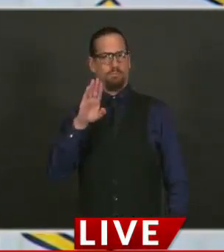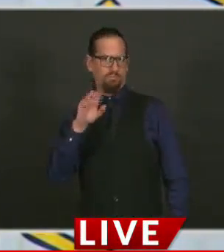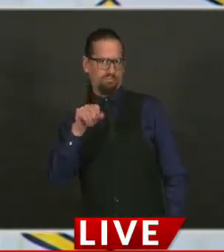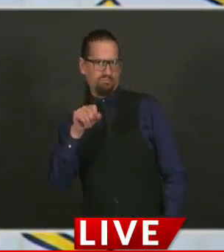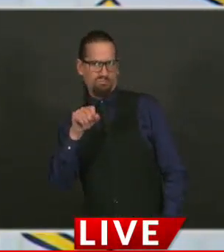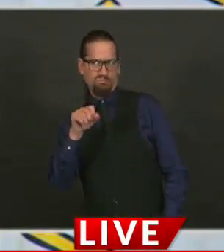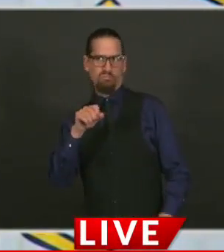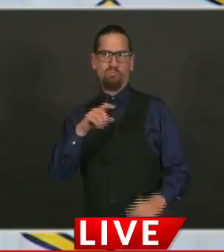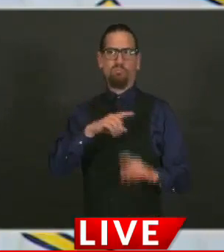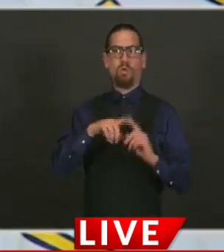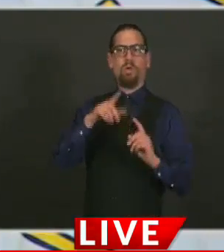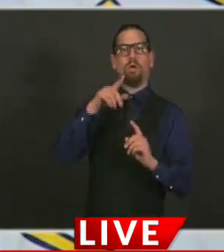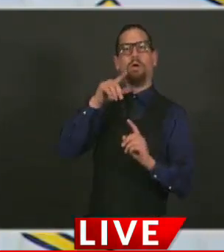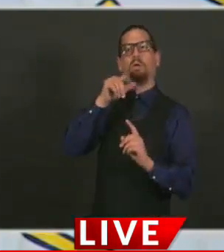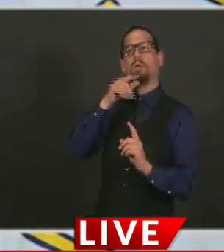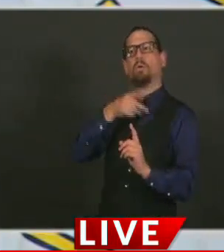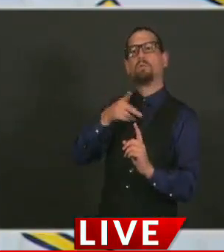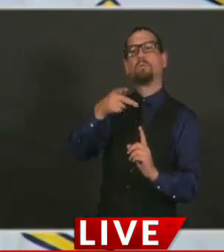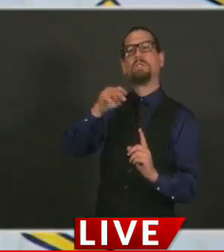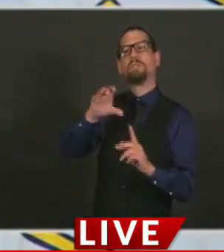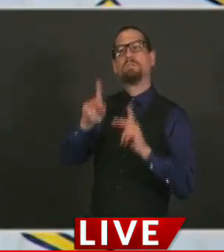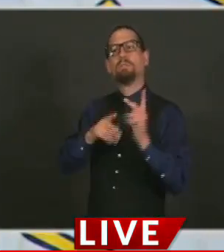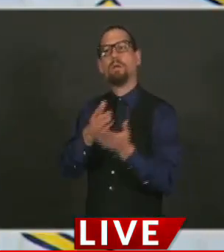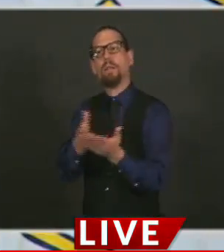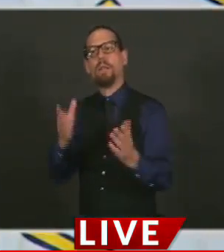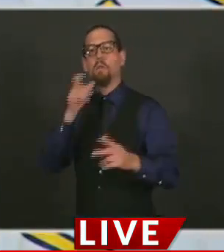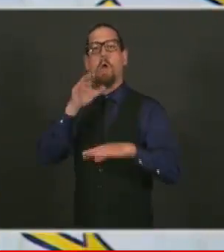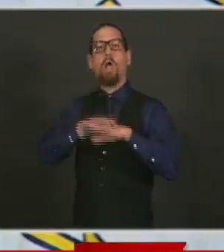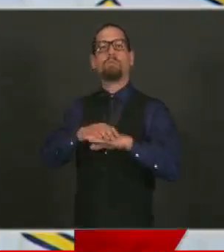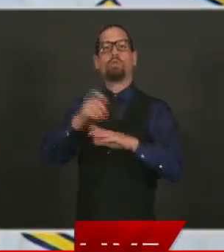BENCH. I WILL NOTE THAT EVERY PERSON OF